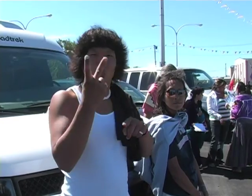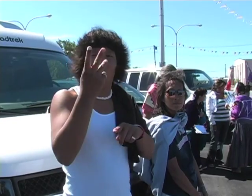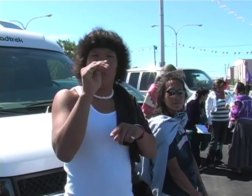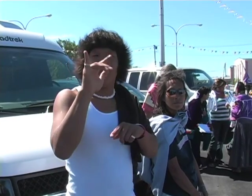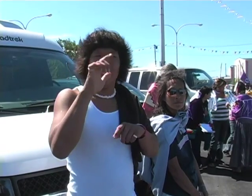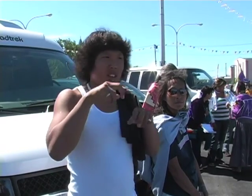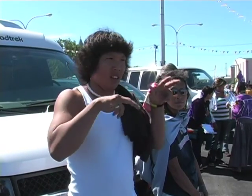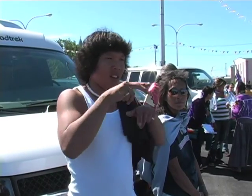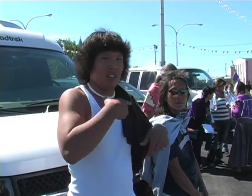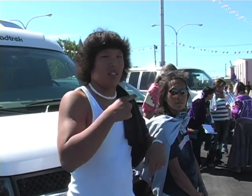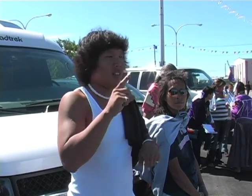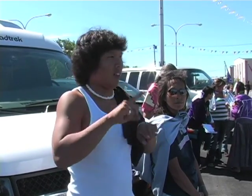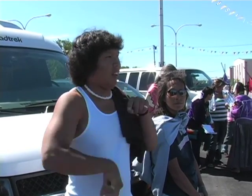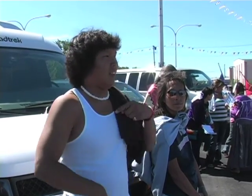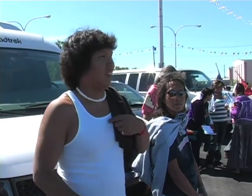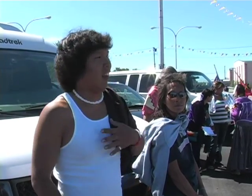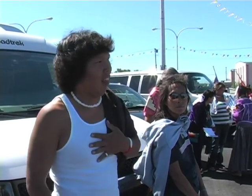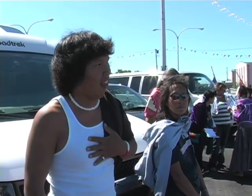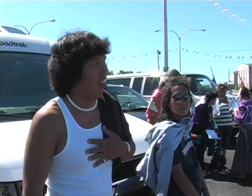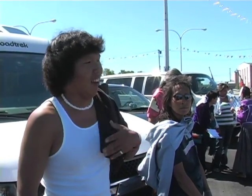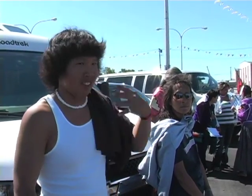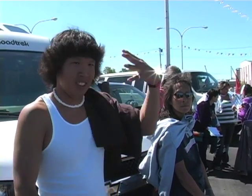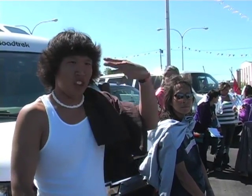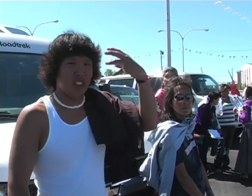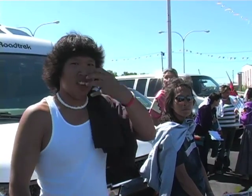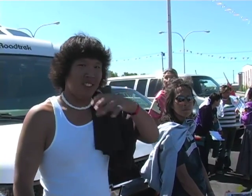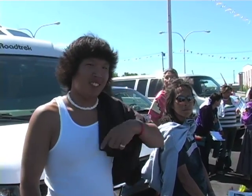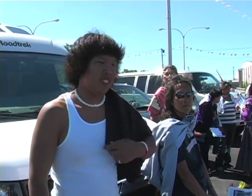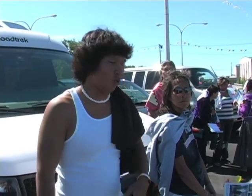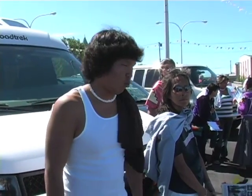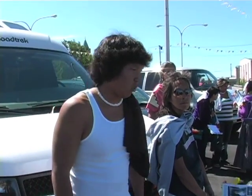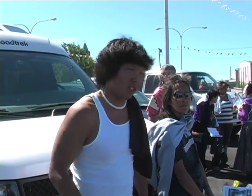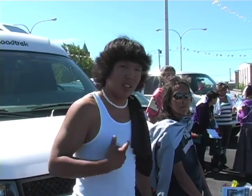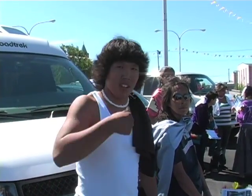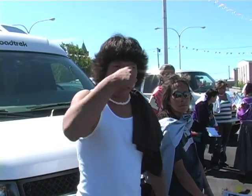It will be 2 miles. I can’t.. Sun is too harsh. Too hot..